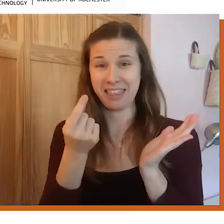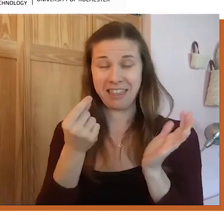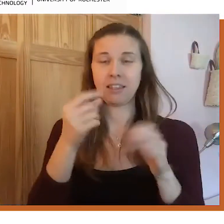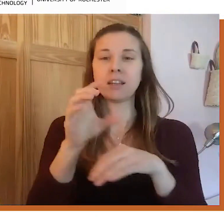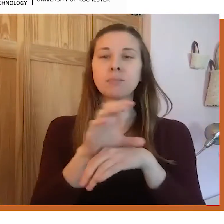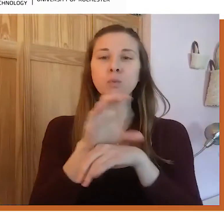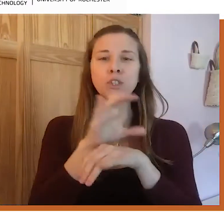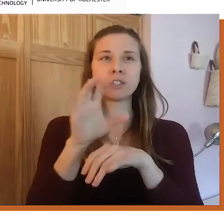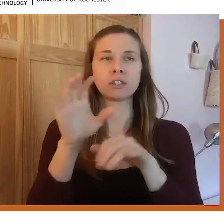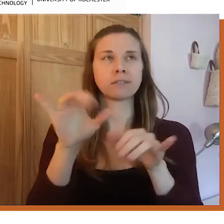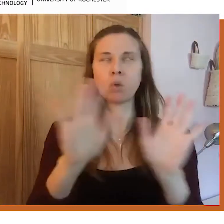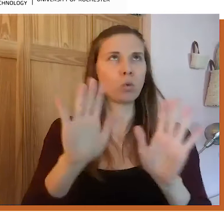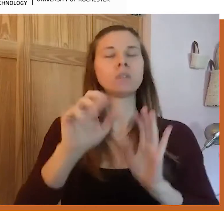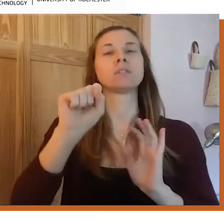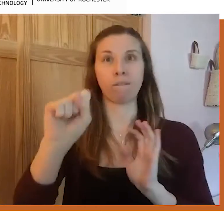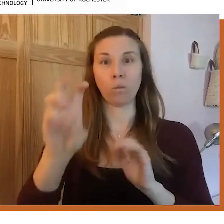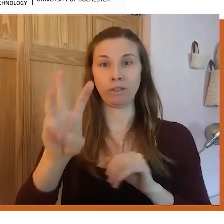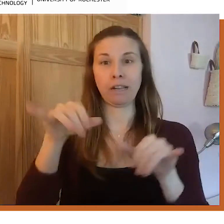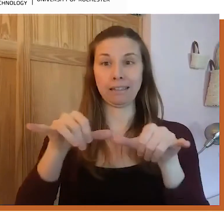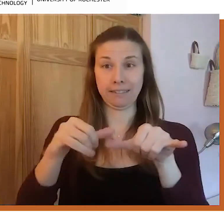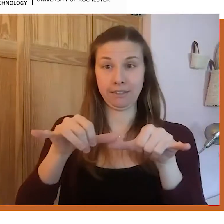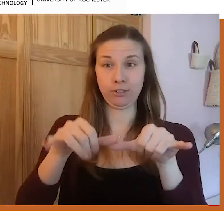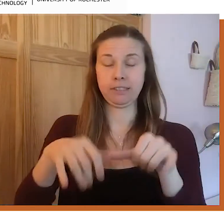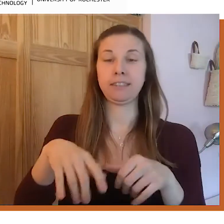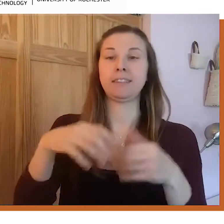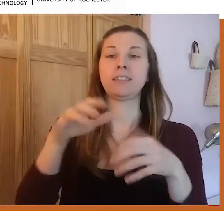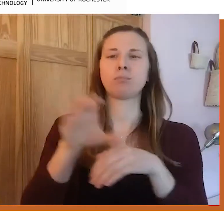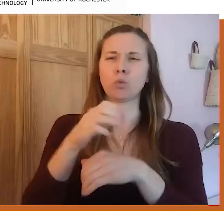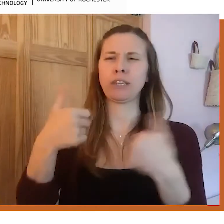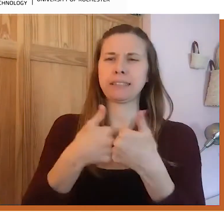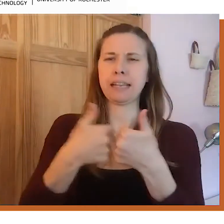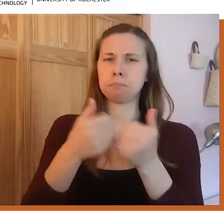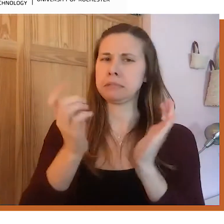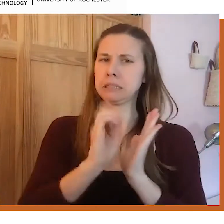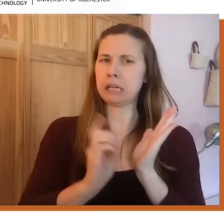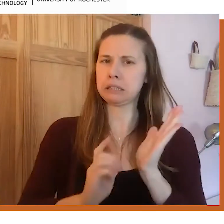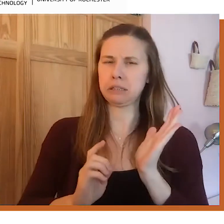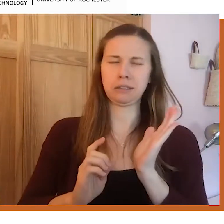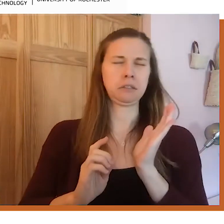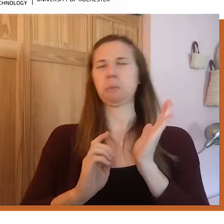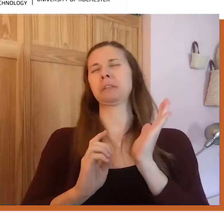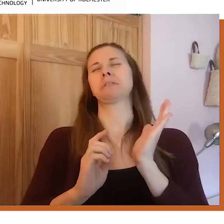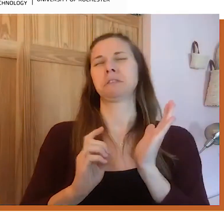so what I put down was software engineering and computer game design.